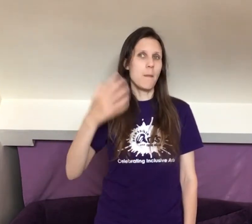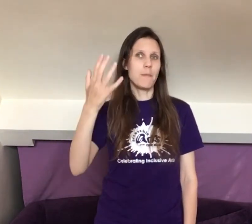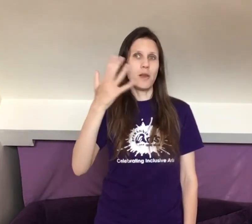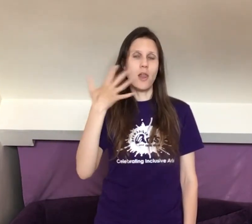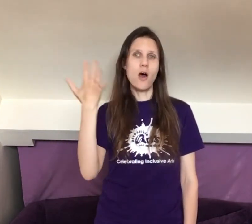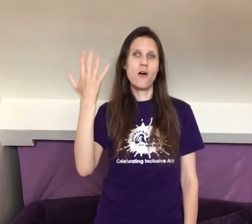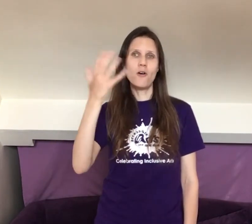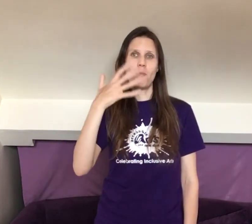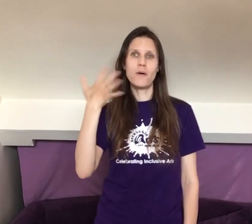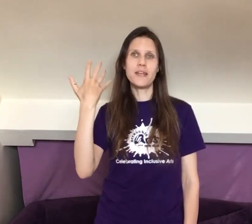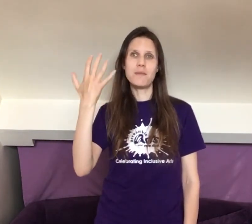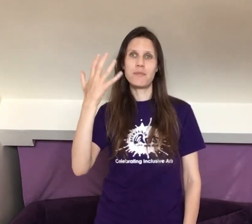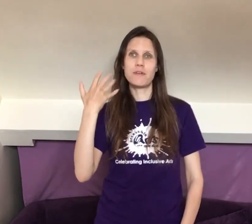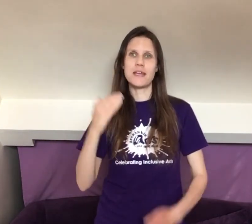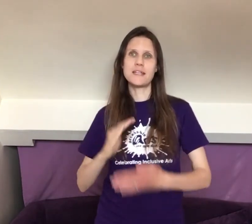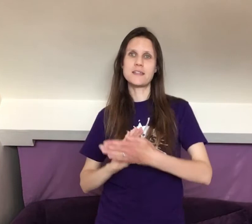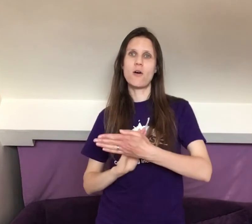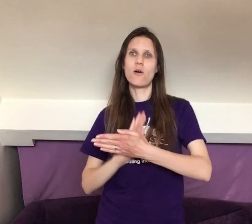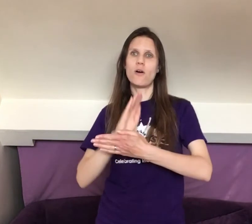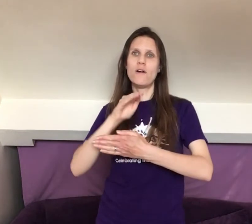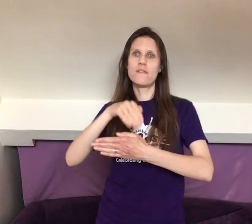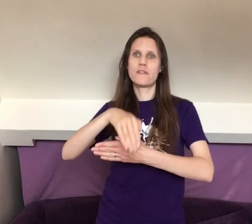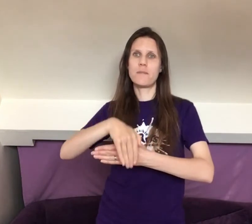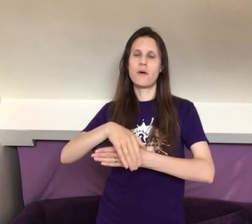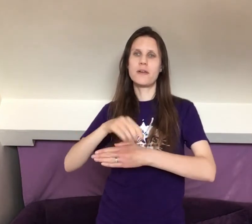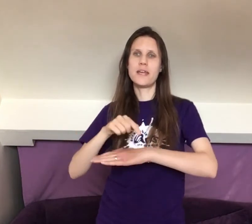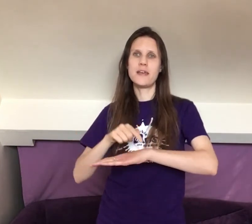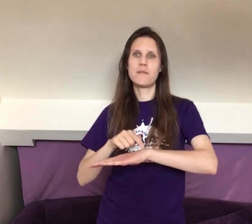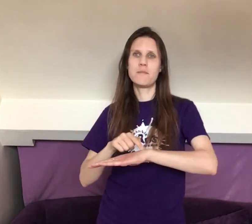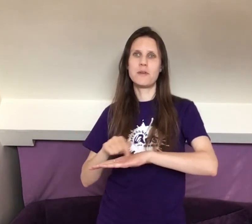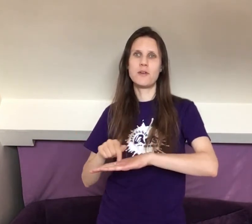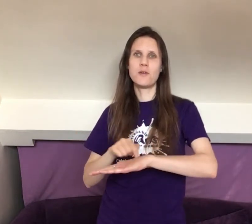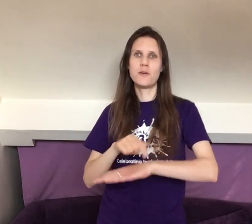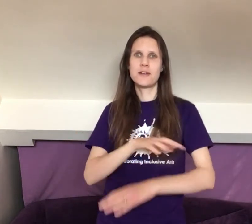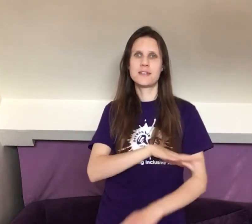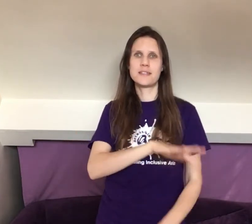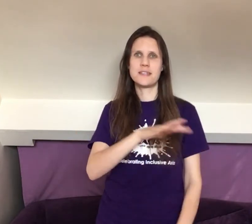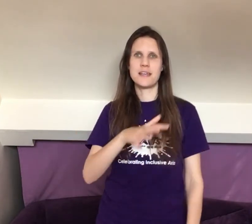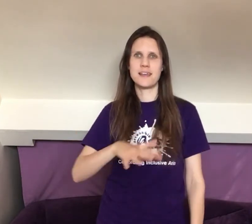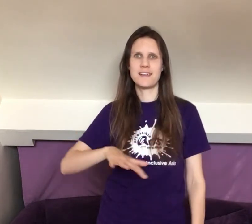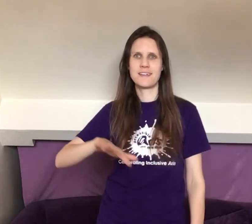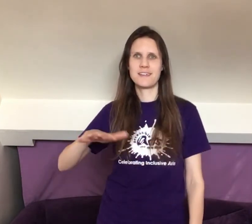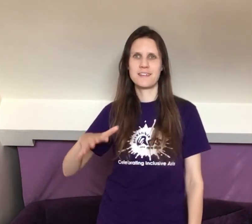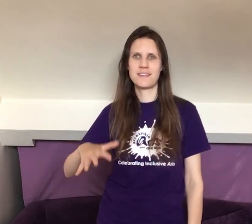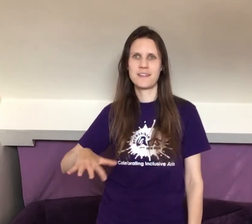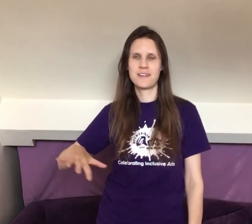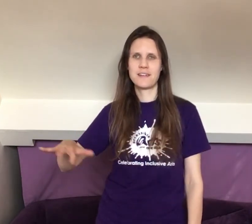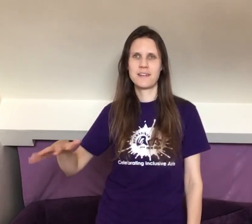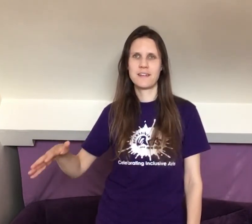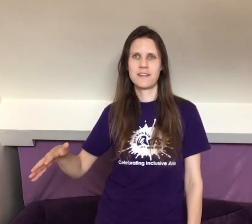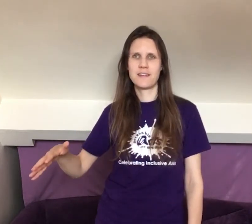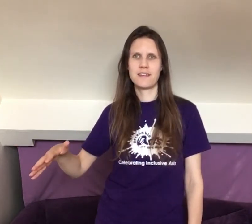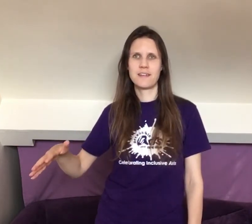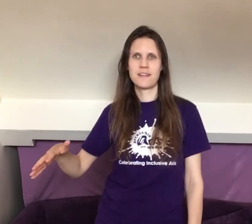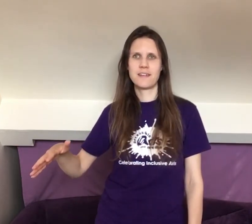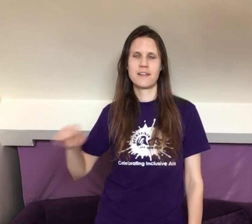blow bonny breeze o’er the bonny blue sea.